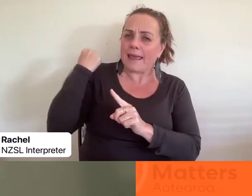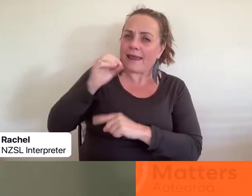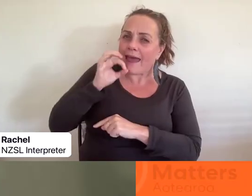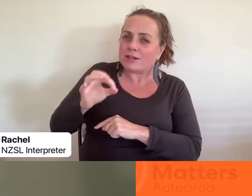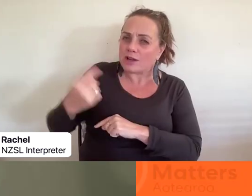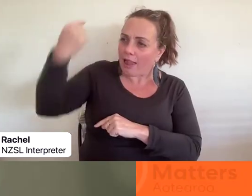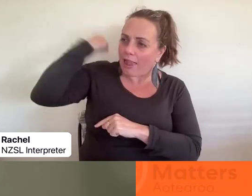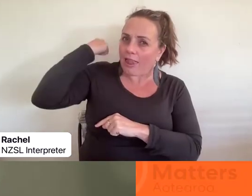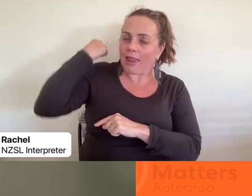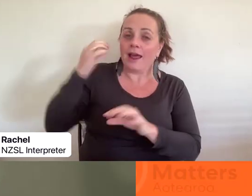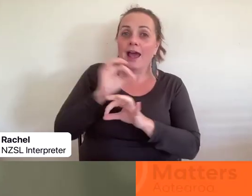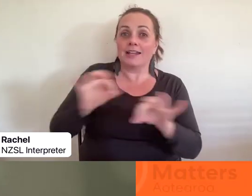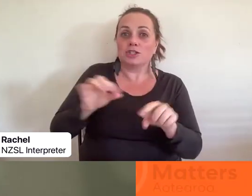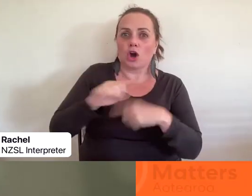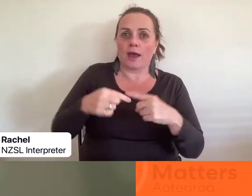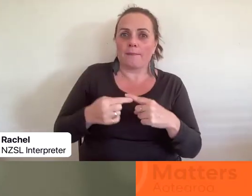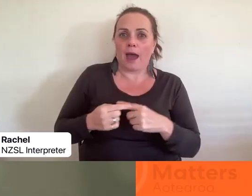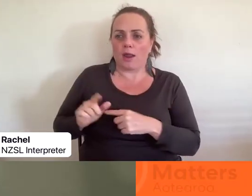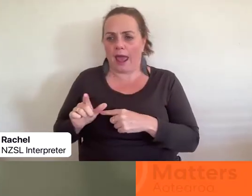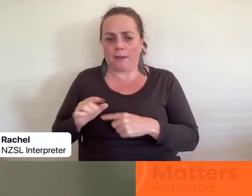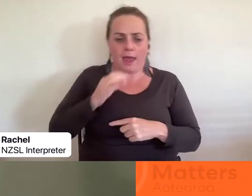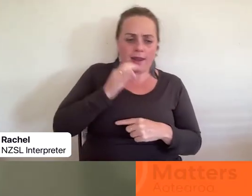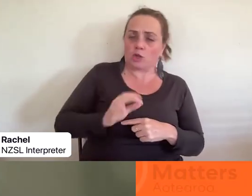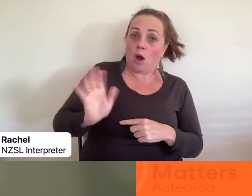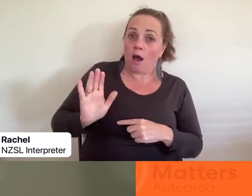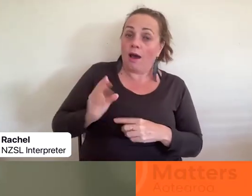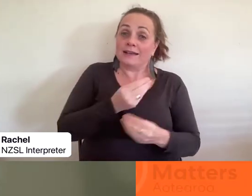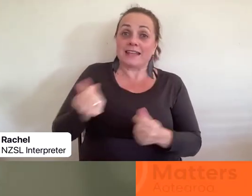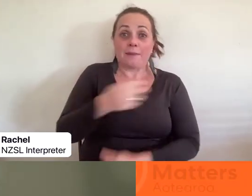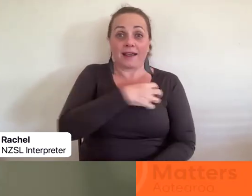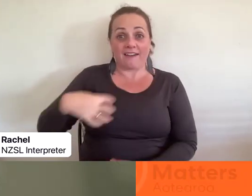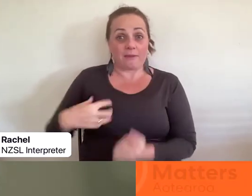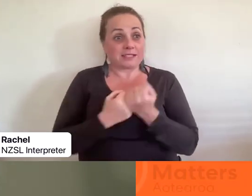other. It seems that we have governments that support and governments who don't quite know